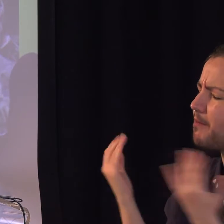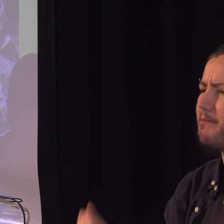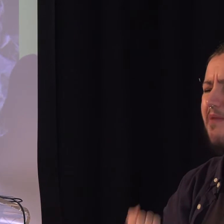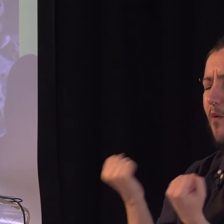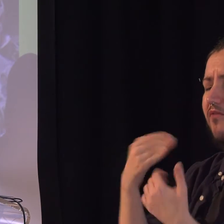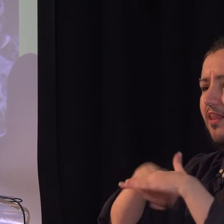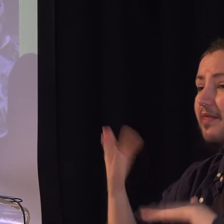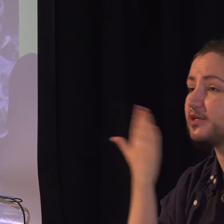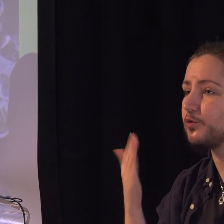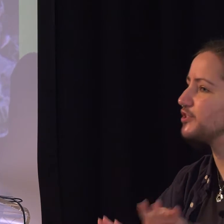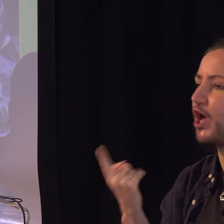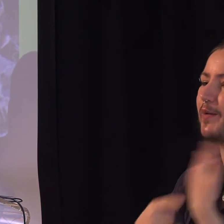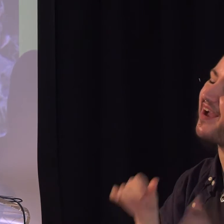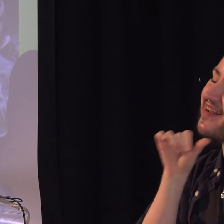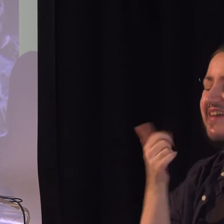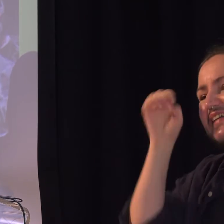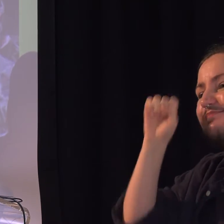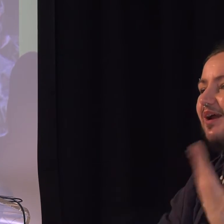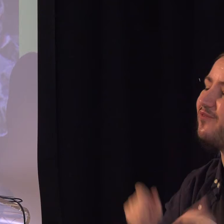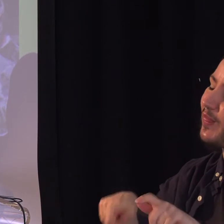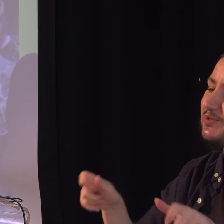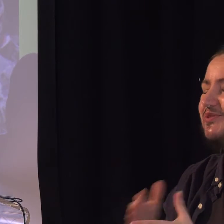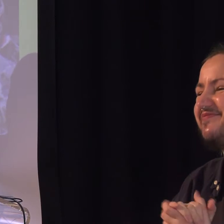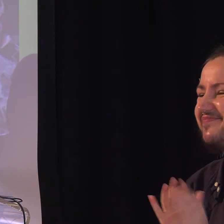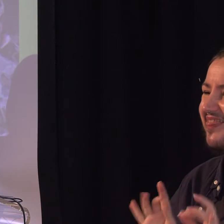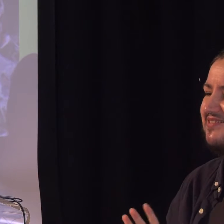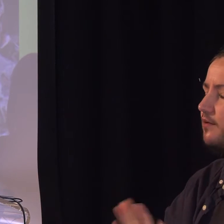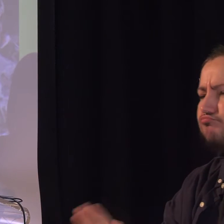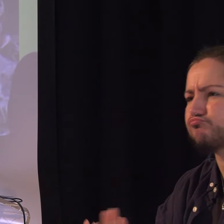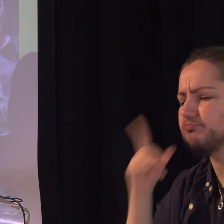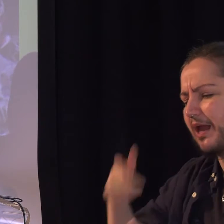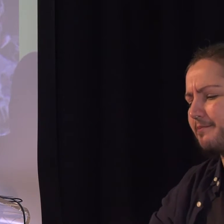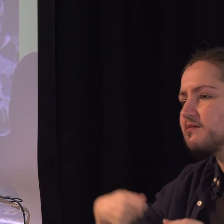It isn't just a nice cosy experience for students to have. It can be extended across curriculum